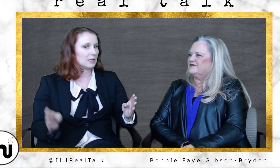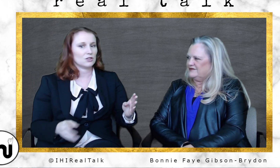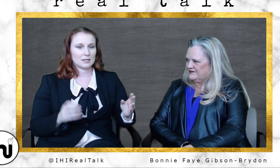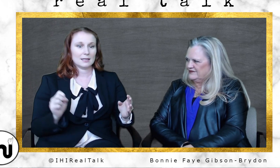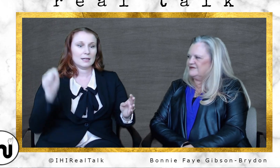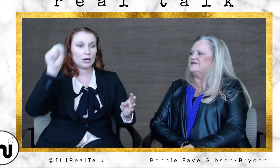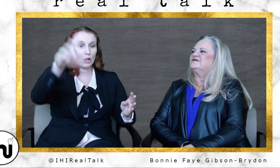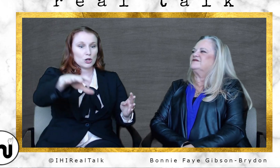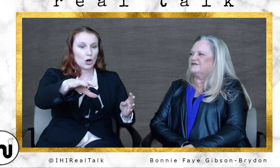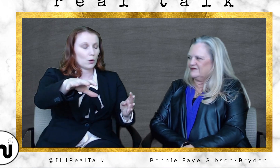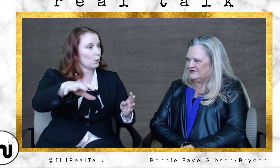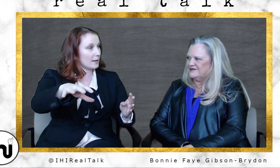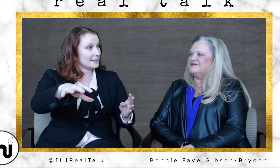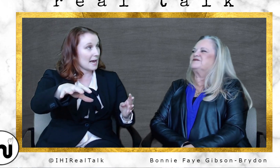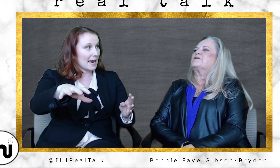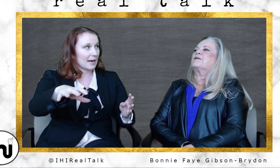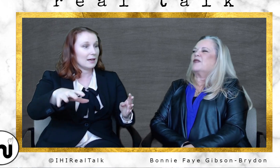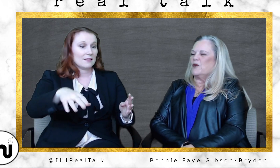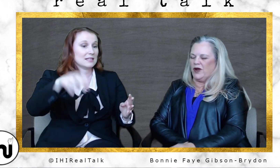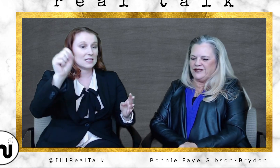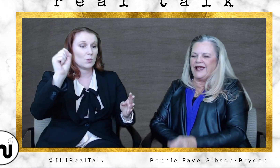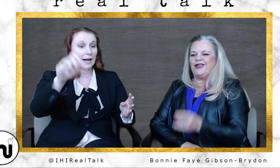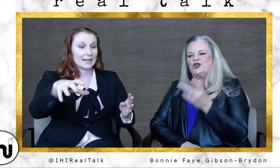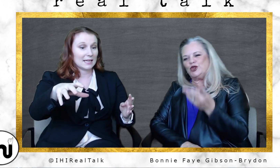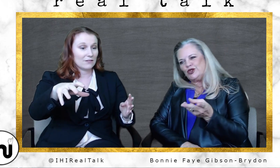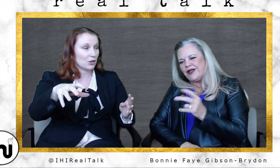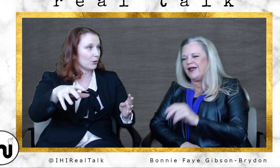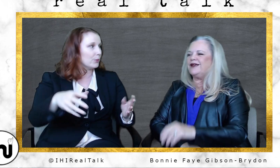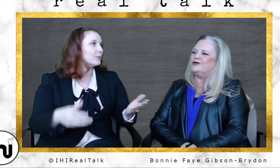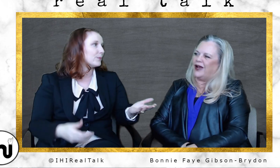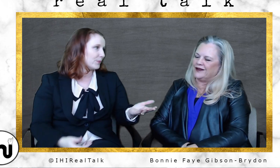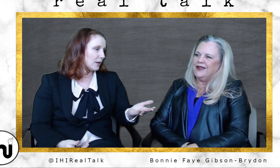just here you go in one day. This what I can give you. Bonnie: One day, two days. Right...